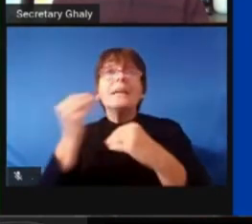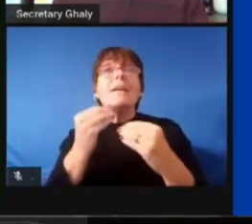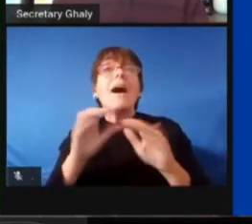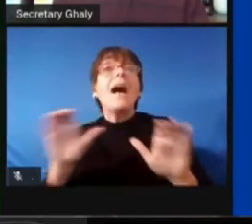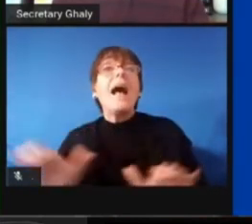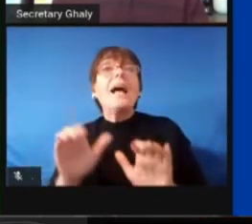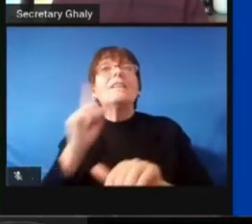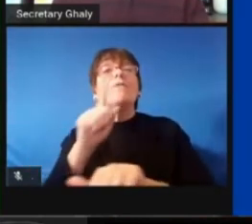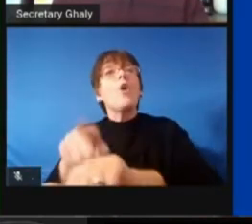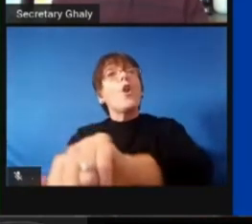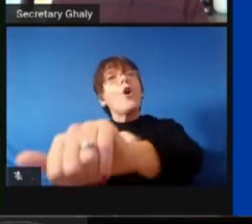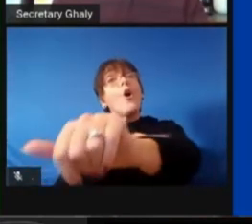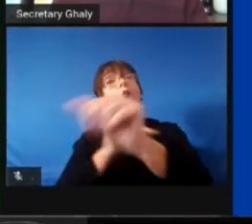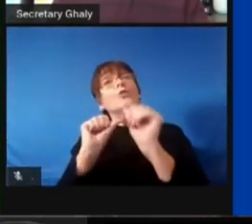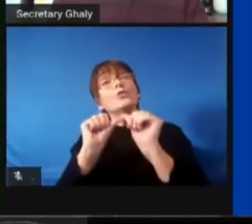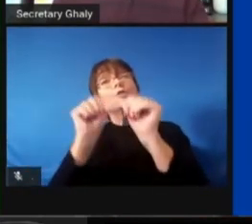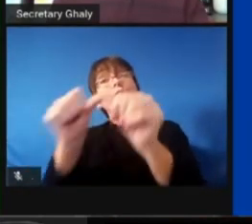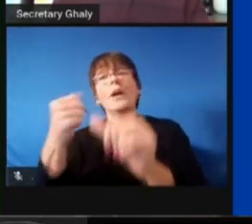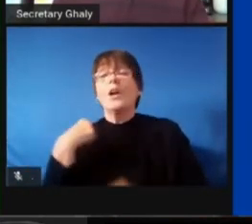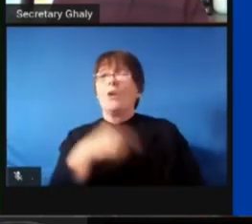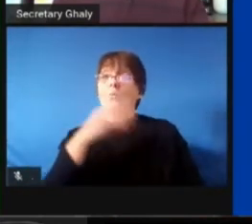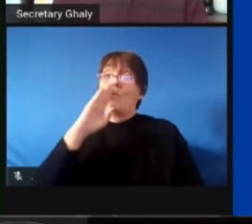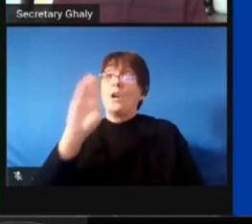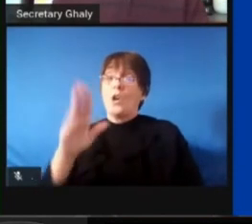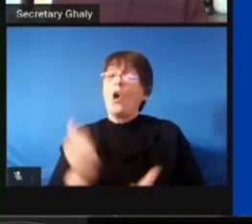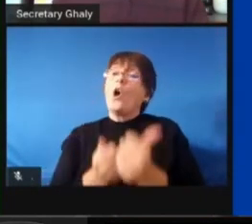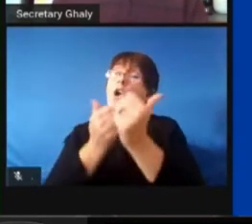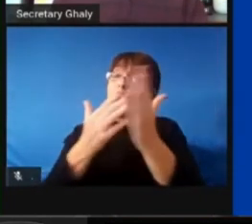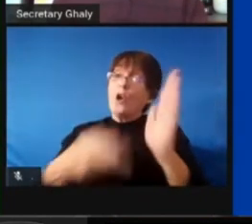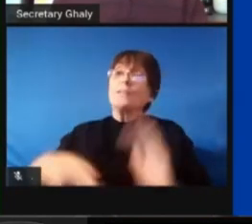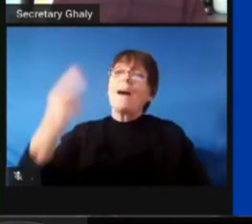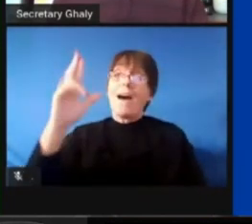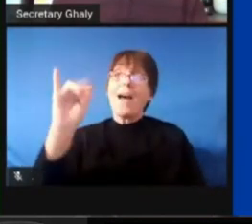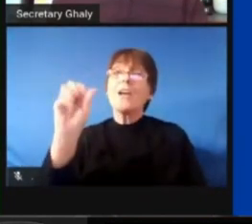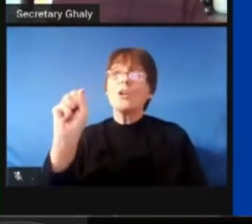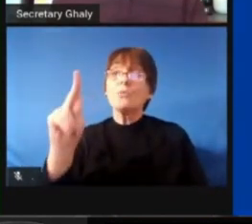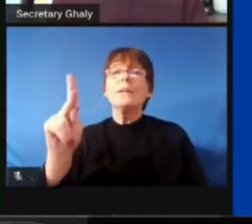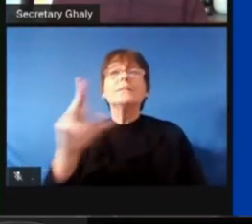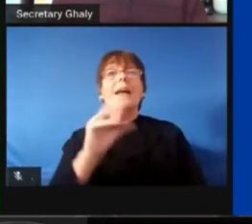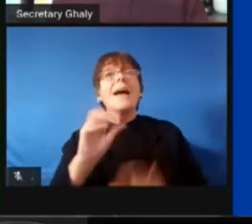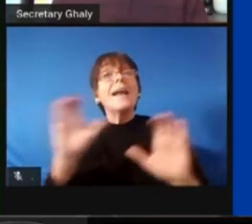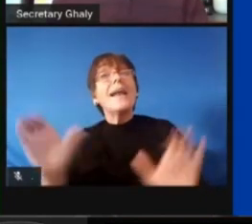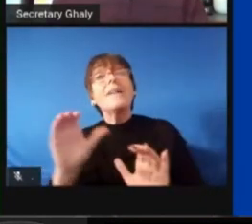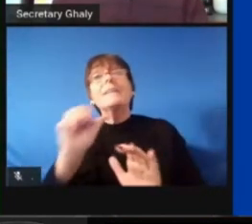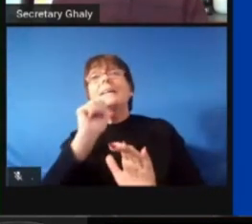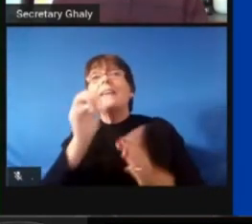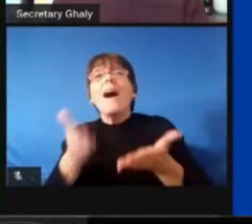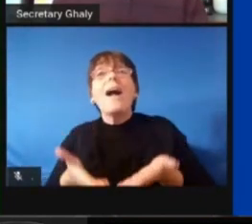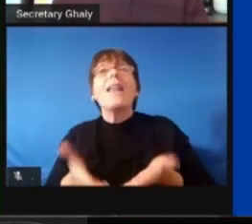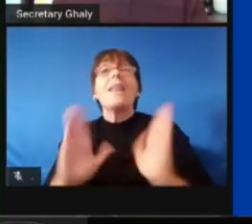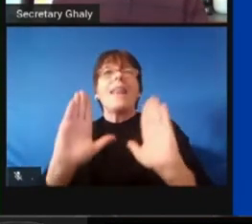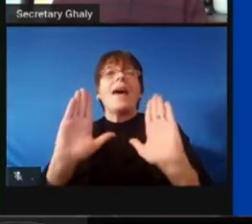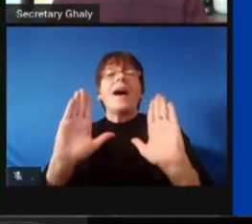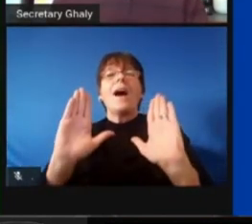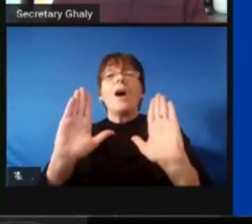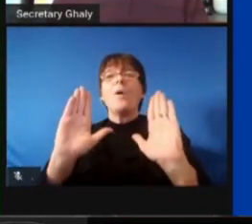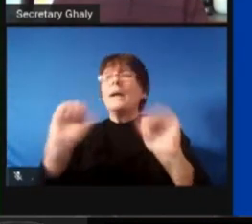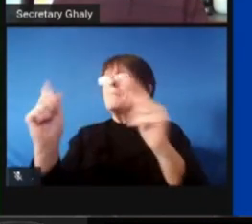SMALL TABLE EITHER PLAYING A BOARD GAME OR HAVING AND SHARING A MEAL. ACTIVITIES OF LONGER DURATION, WE ALSO KNOW CREATE A HIGHER